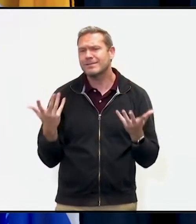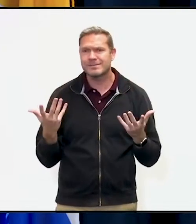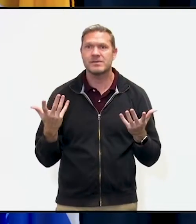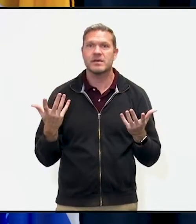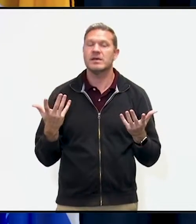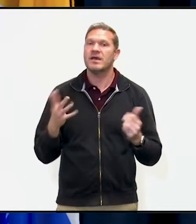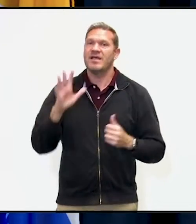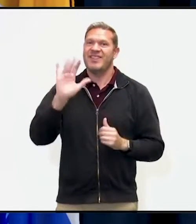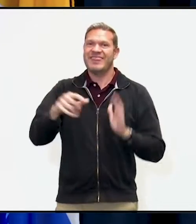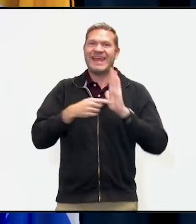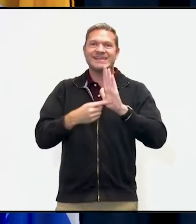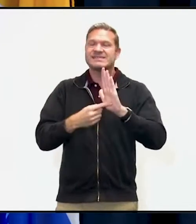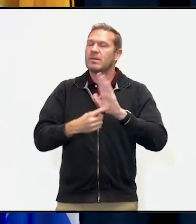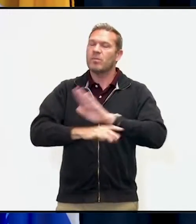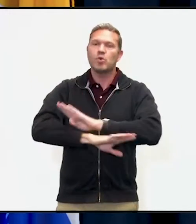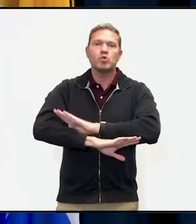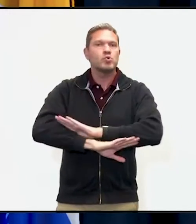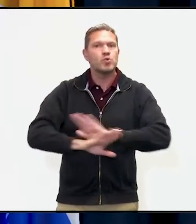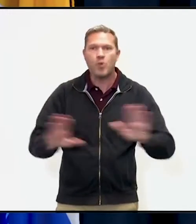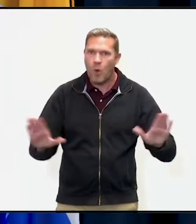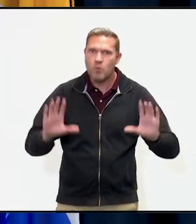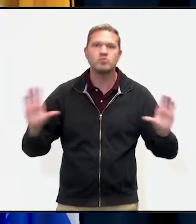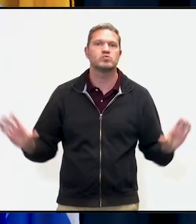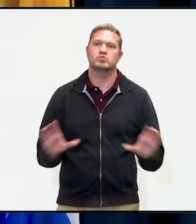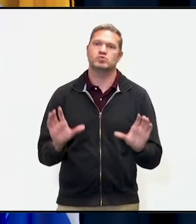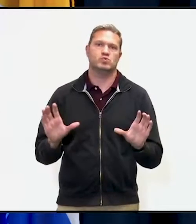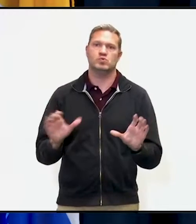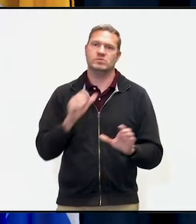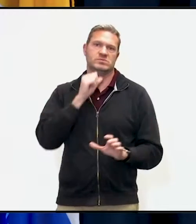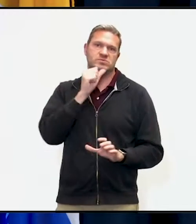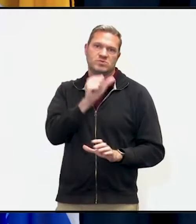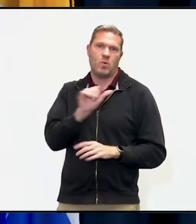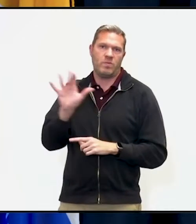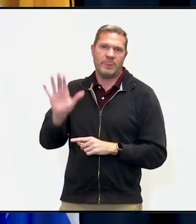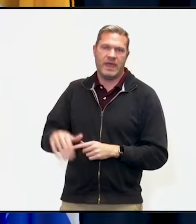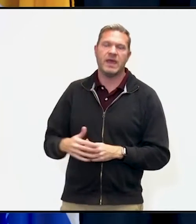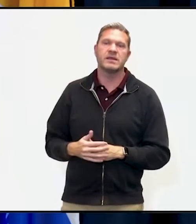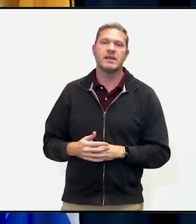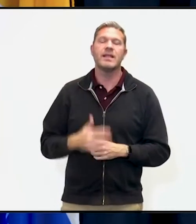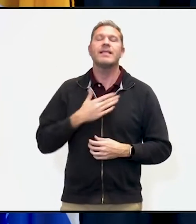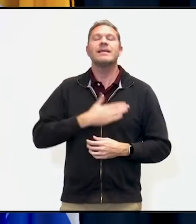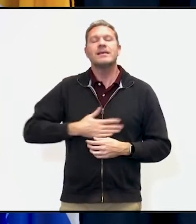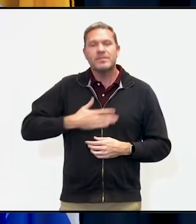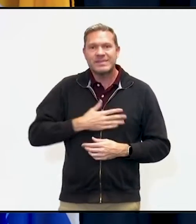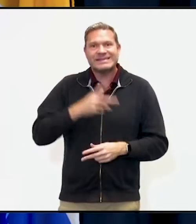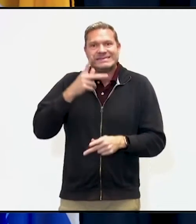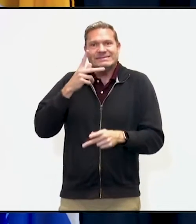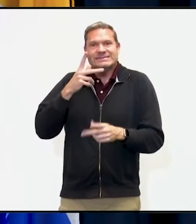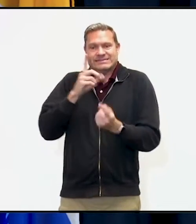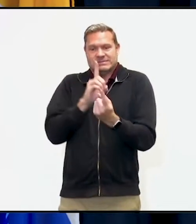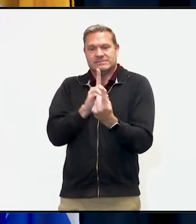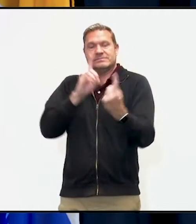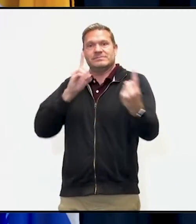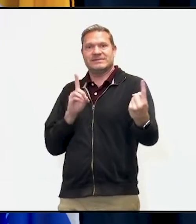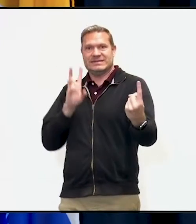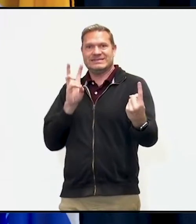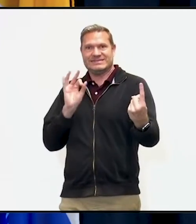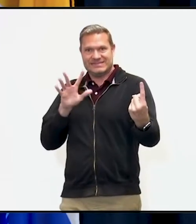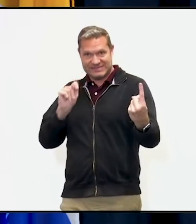Those are examples of what not to do. Please keep that six feet bubble of personal space and wear your face covering in public